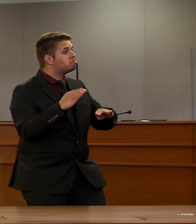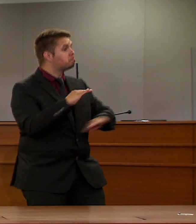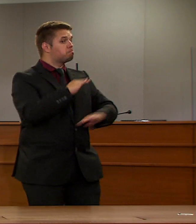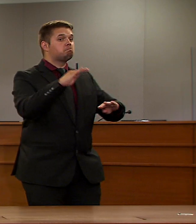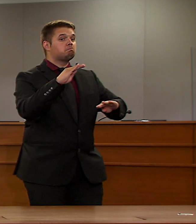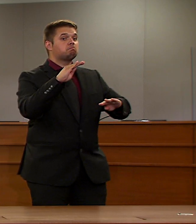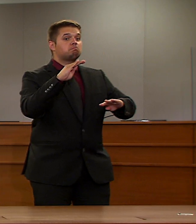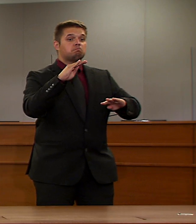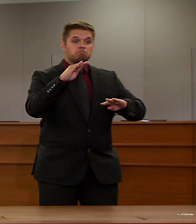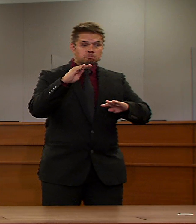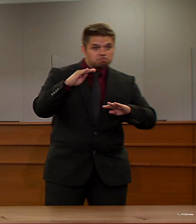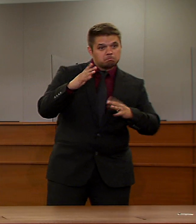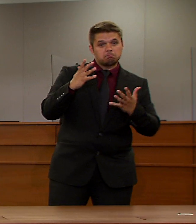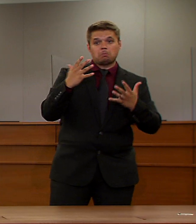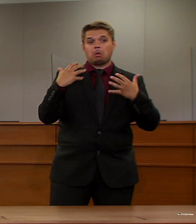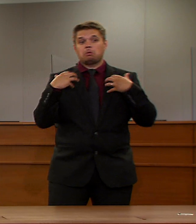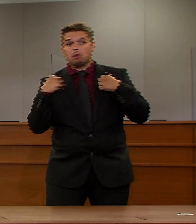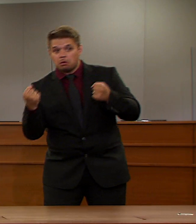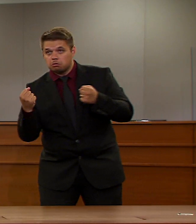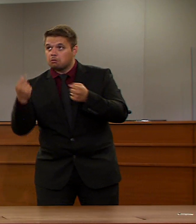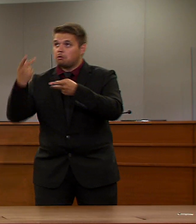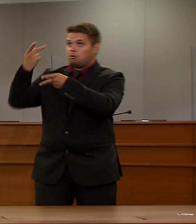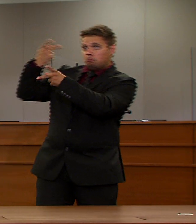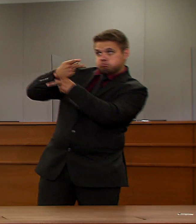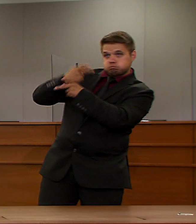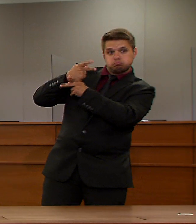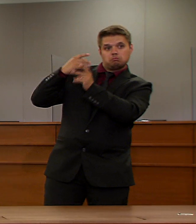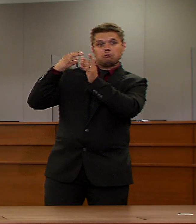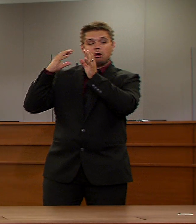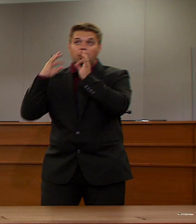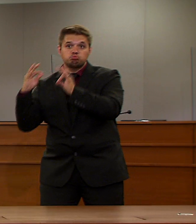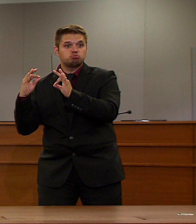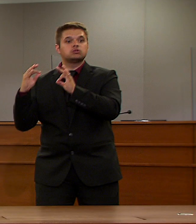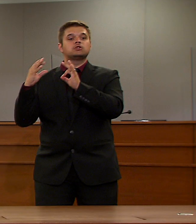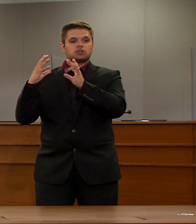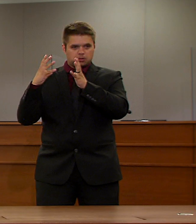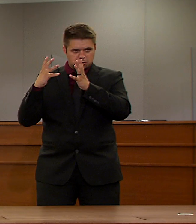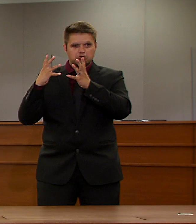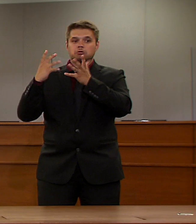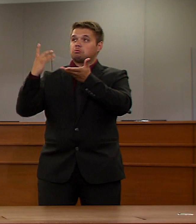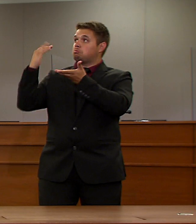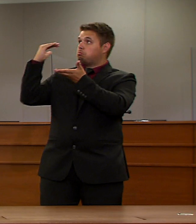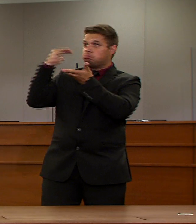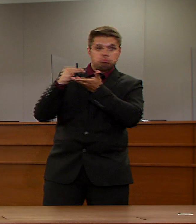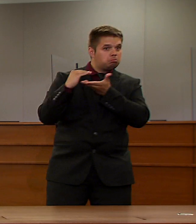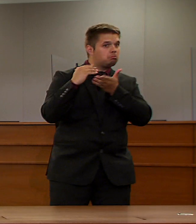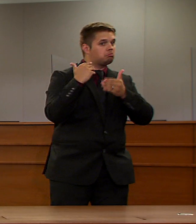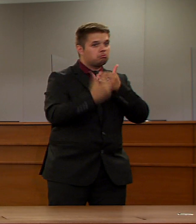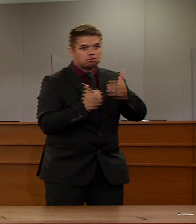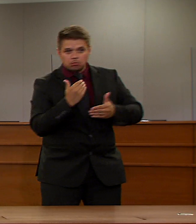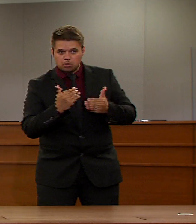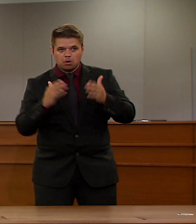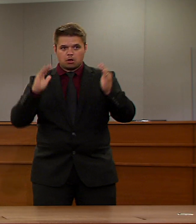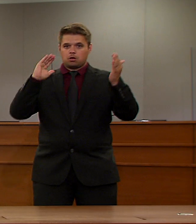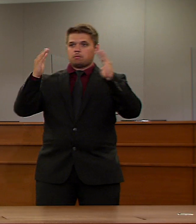But some of our satisfaction levels have dropped in several areas when compared to our 2017 survey results.